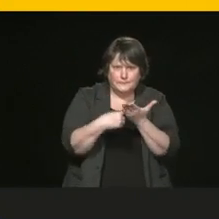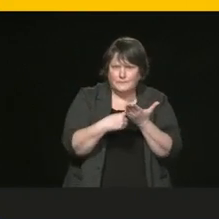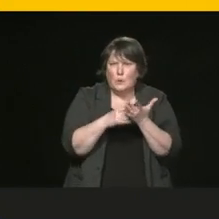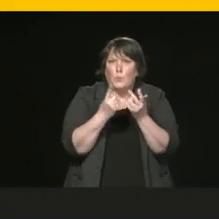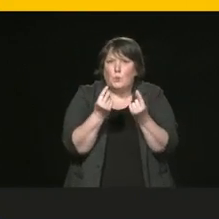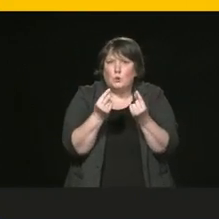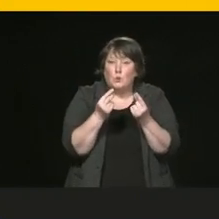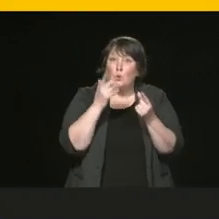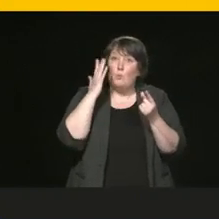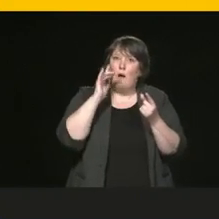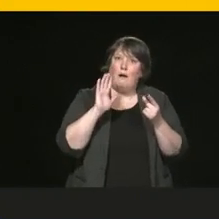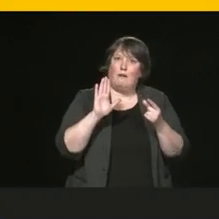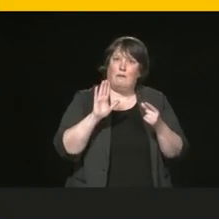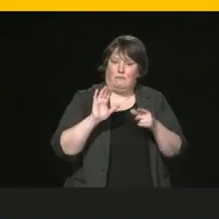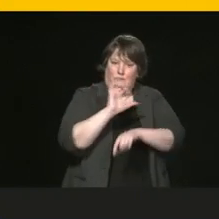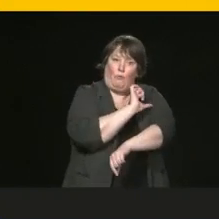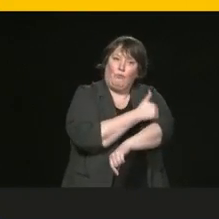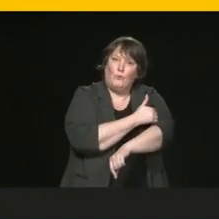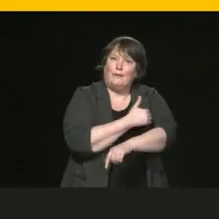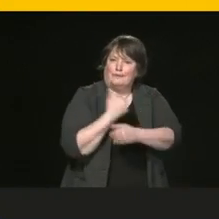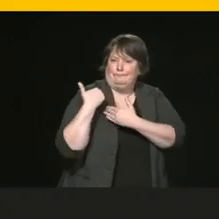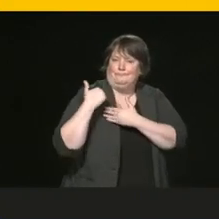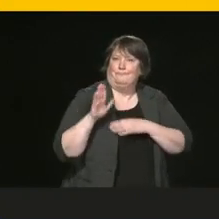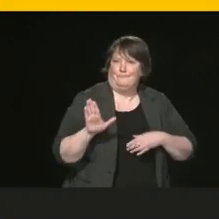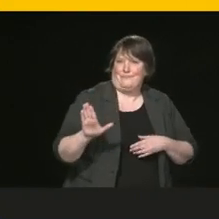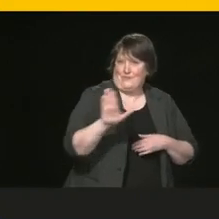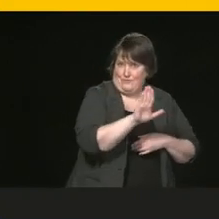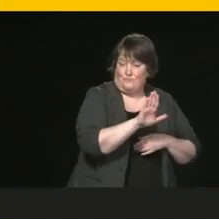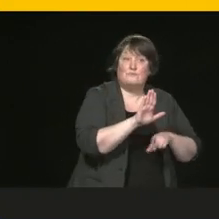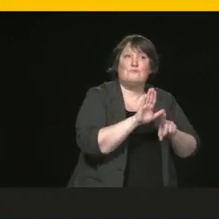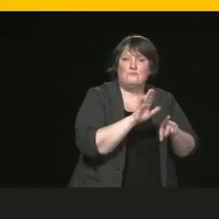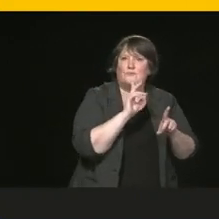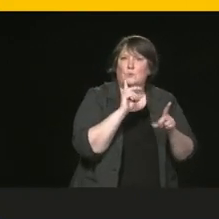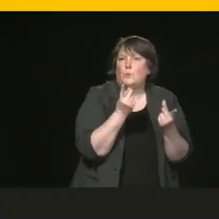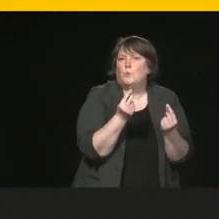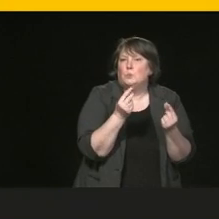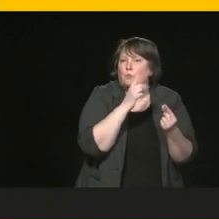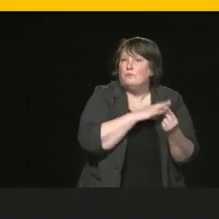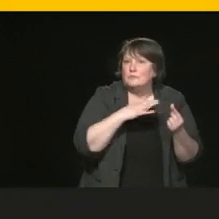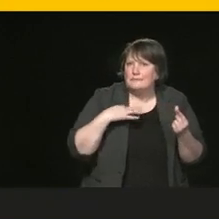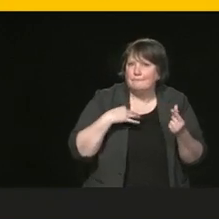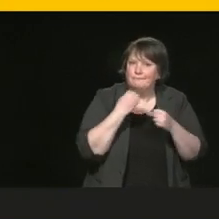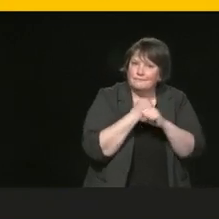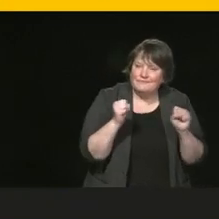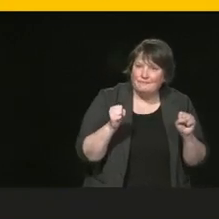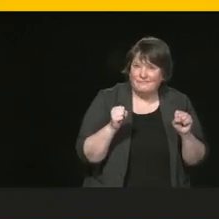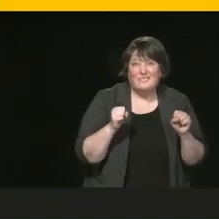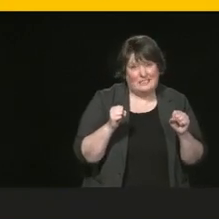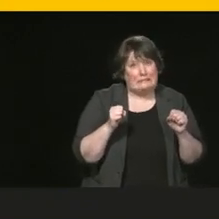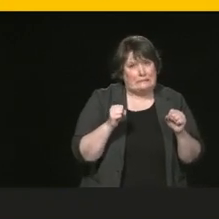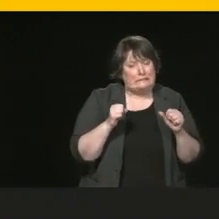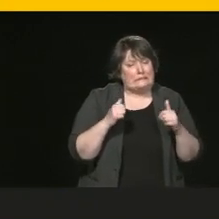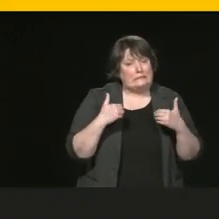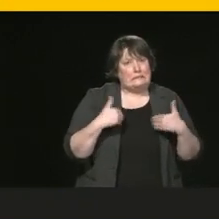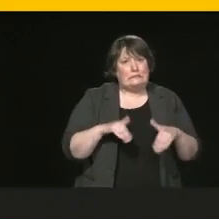CAN SUPPORT THE PEOPLE WORKING WITH OUR SENIORS AND A ELDERLY AND ALSO ENSURE THAT THEY